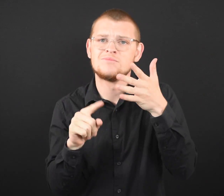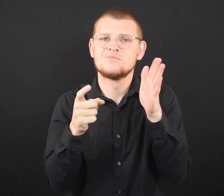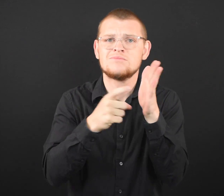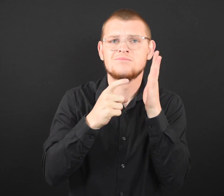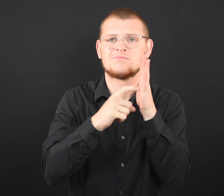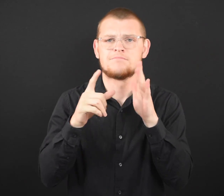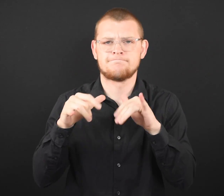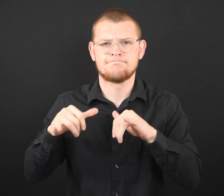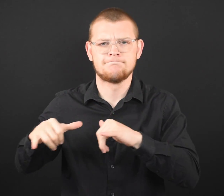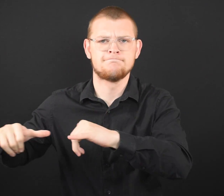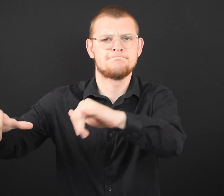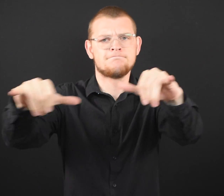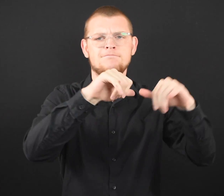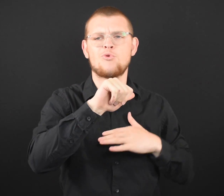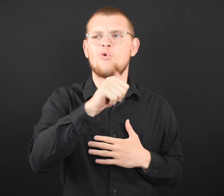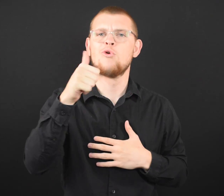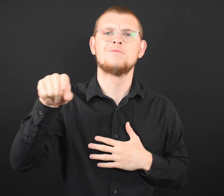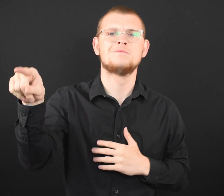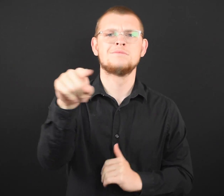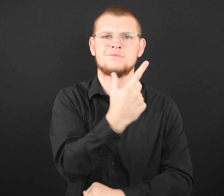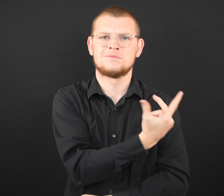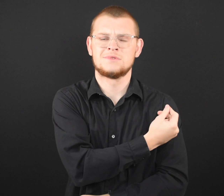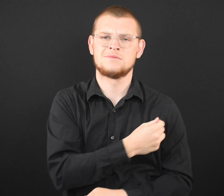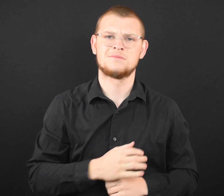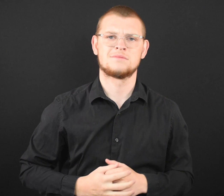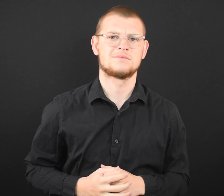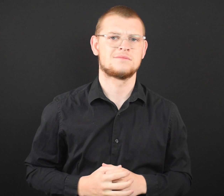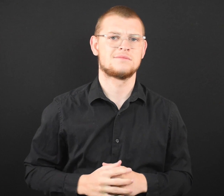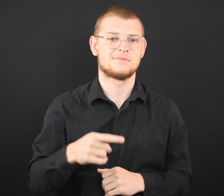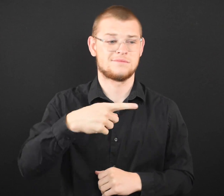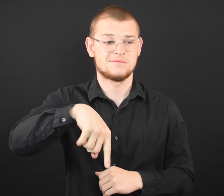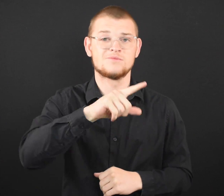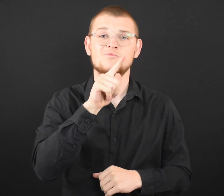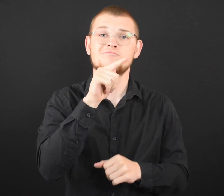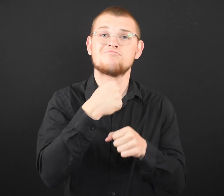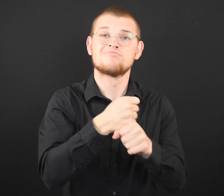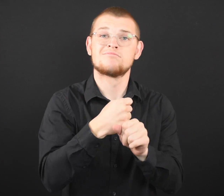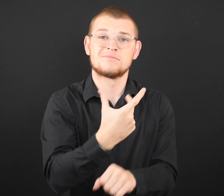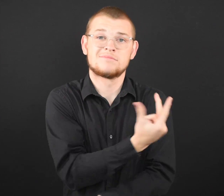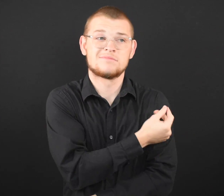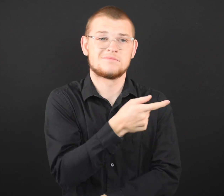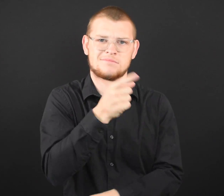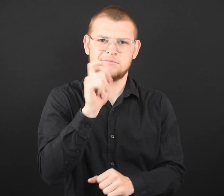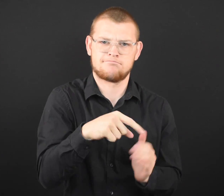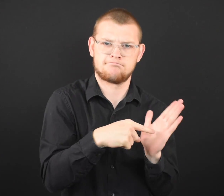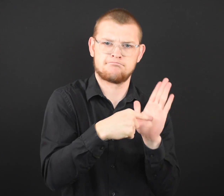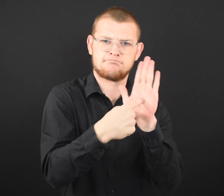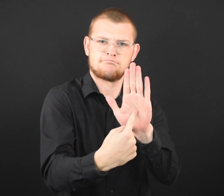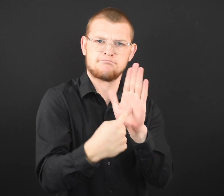vaccine are the same as all other vaccines. The manufacturers must present the study data